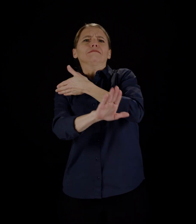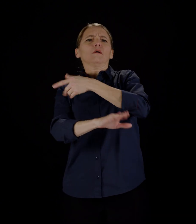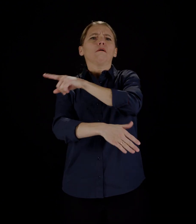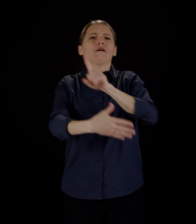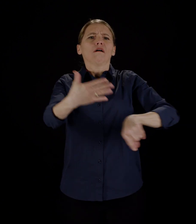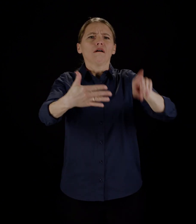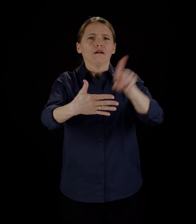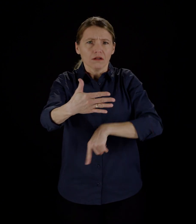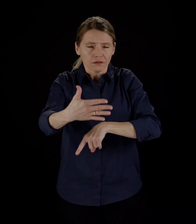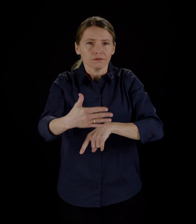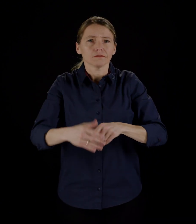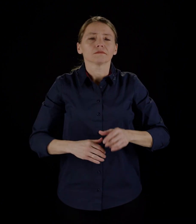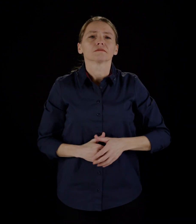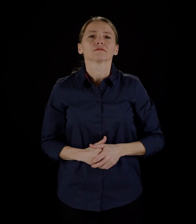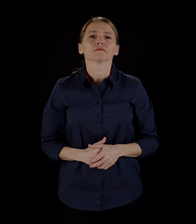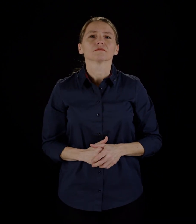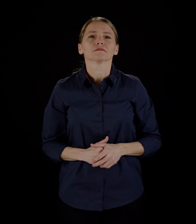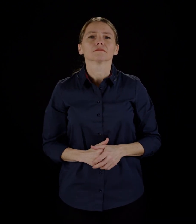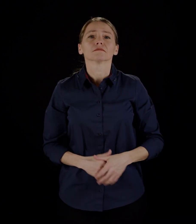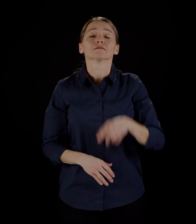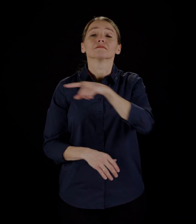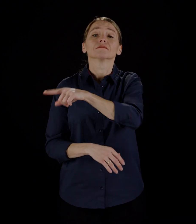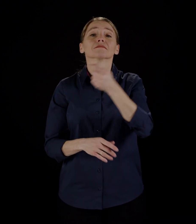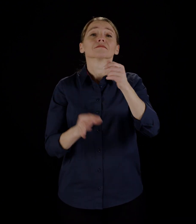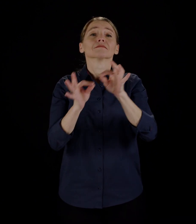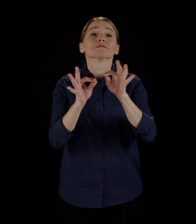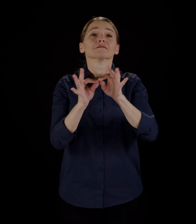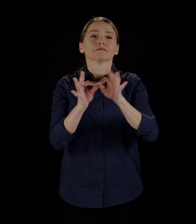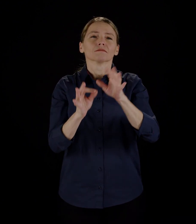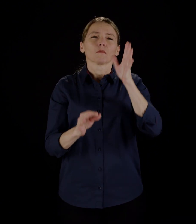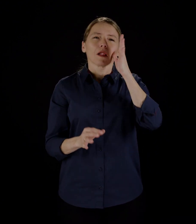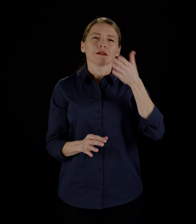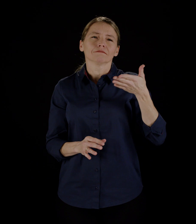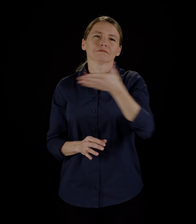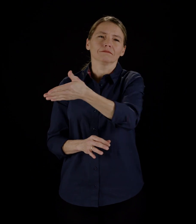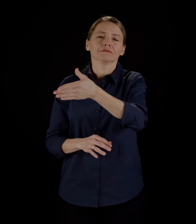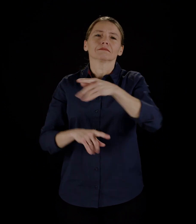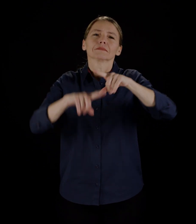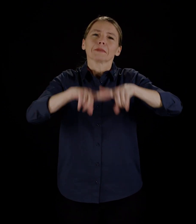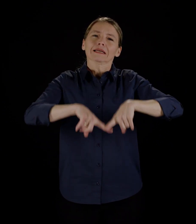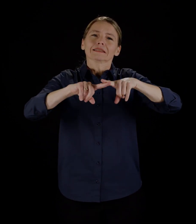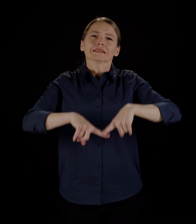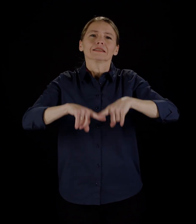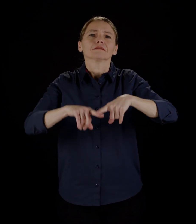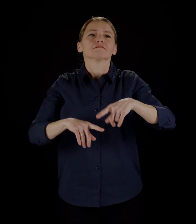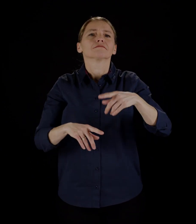The amount will depend on several factors including the type of contract a customer has,